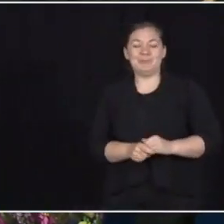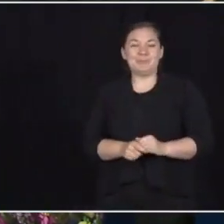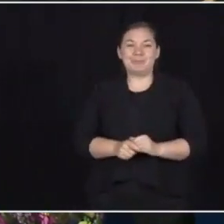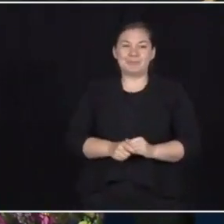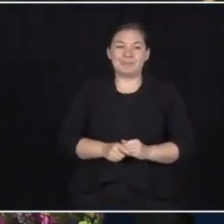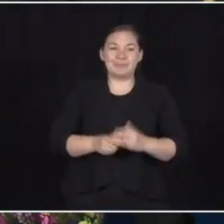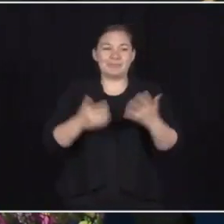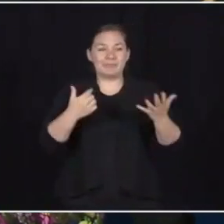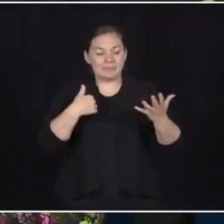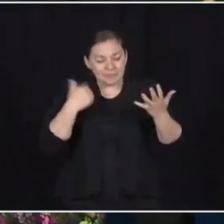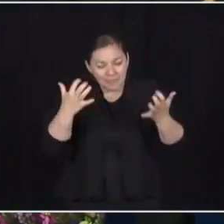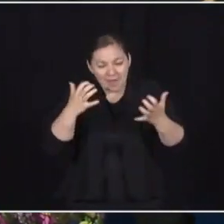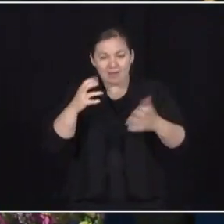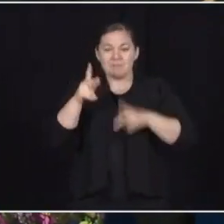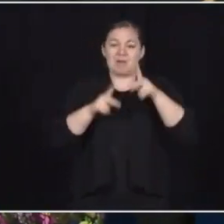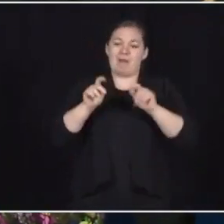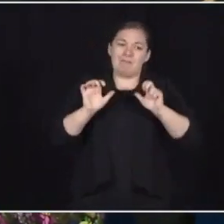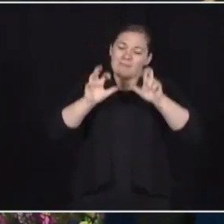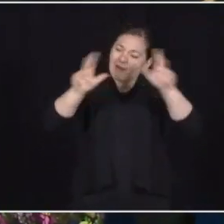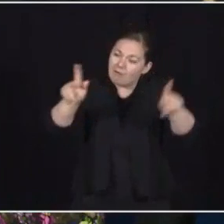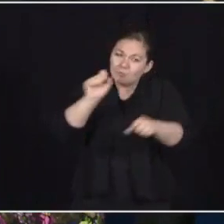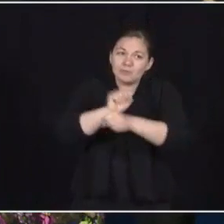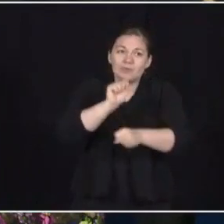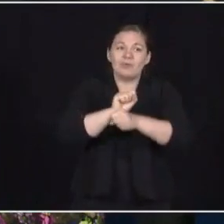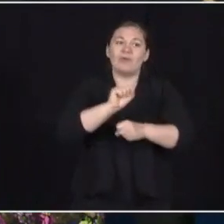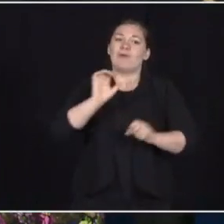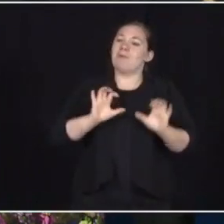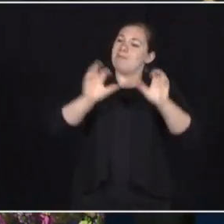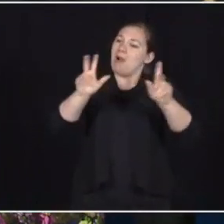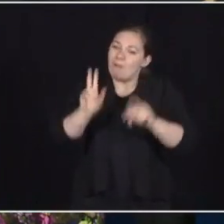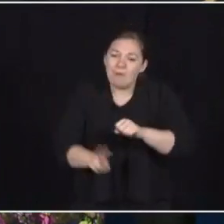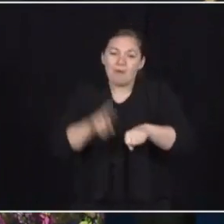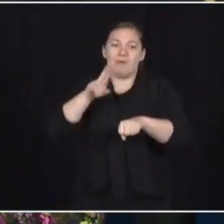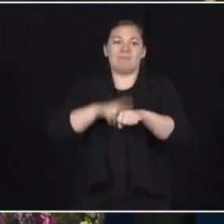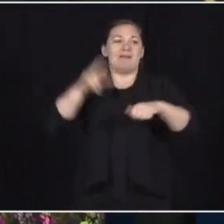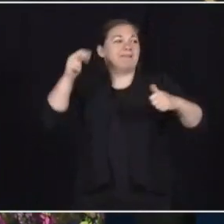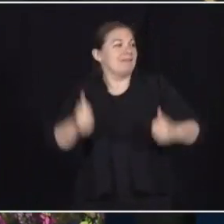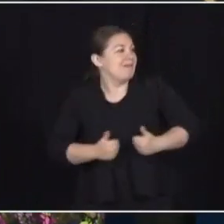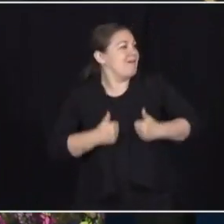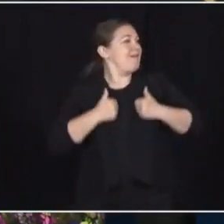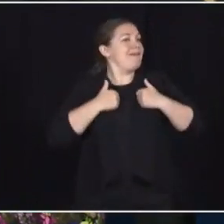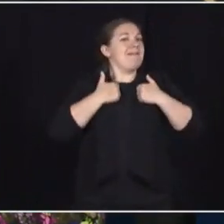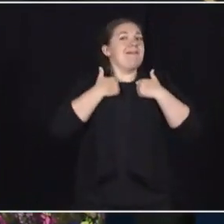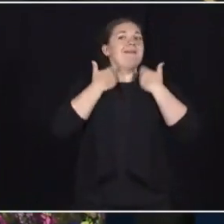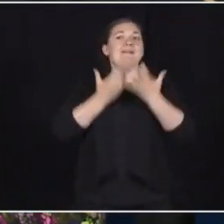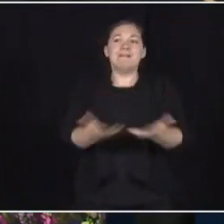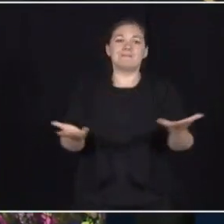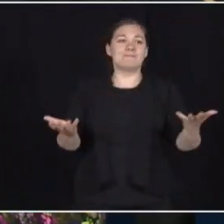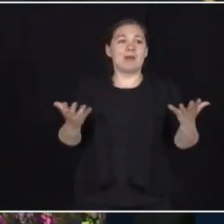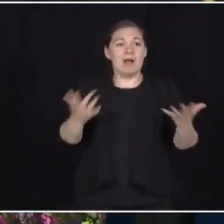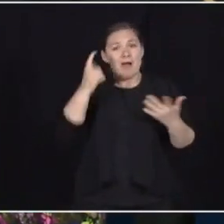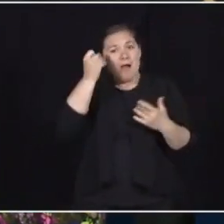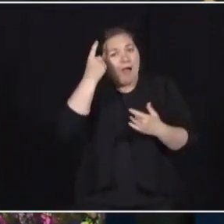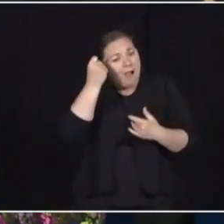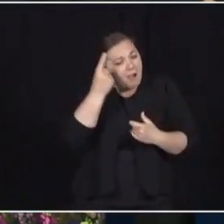enter stage 2 very, very soon. We want to get more people back to work and back to the lies as quickly and as safely as